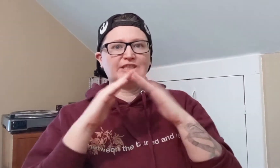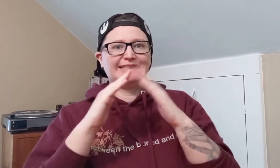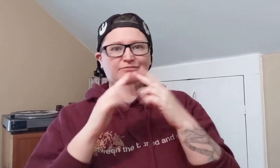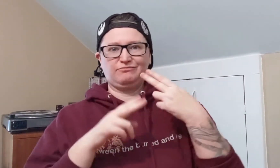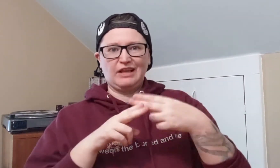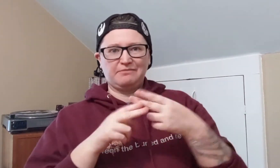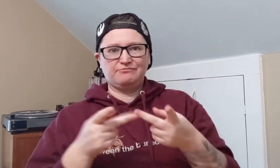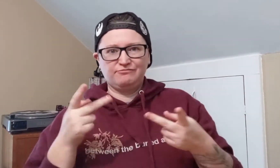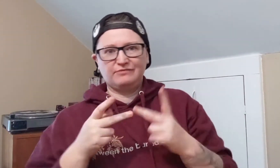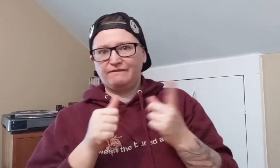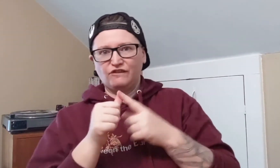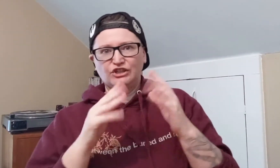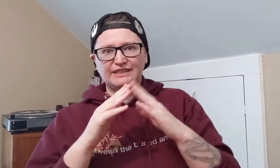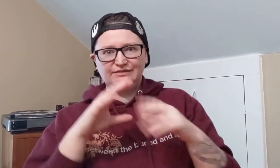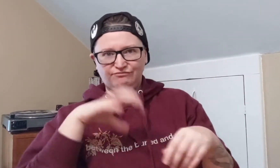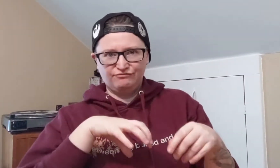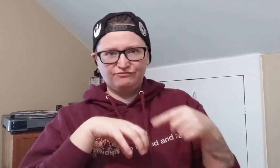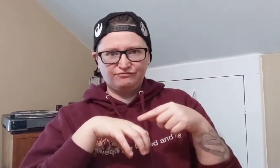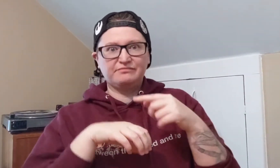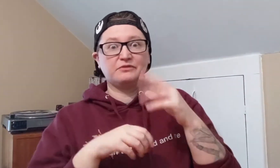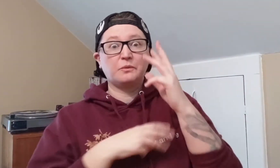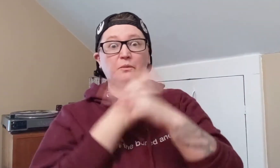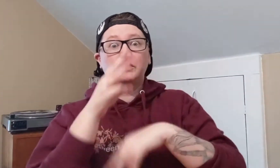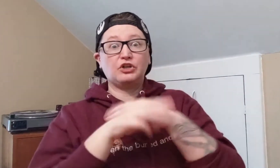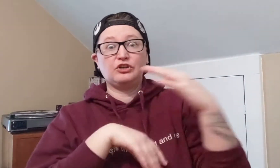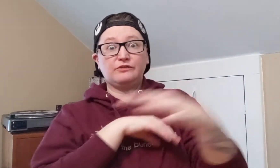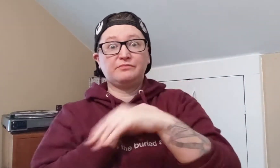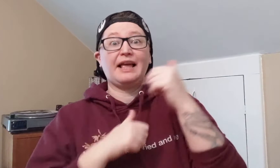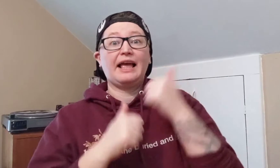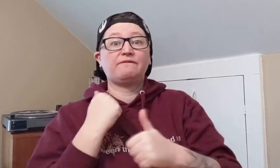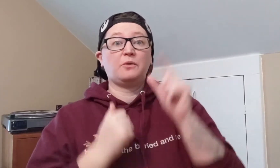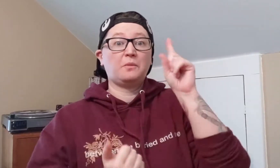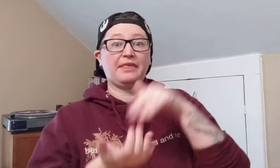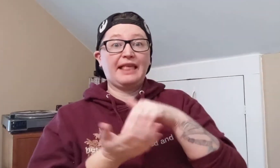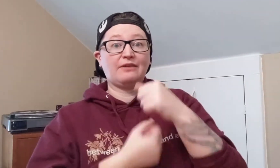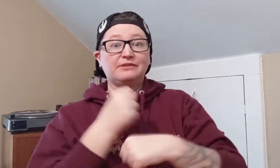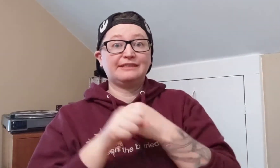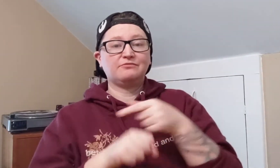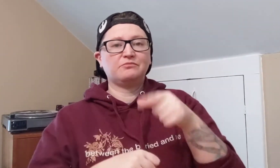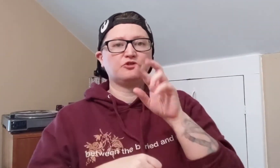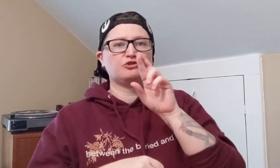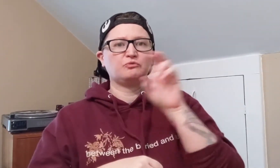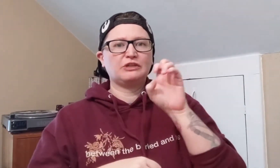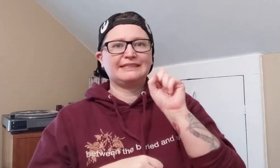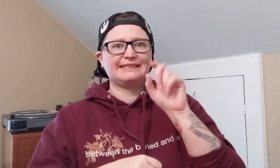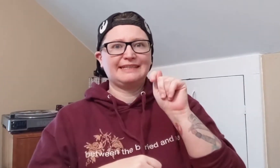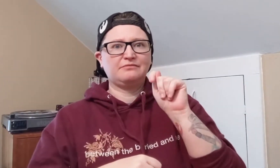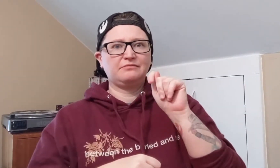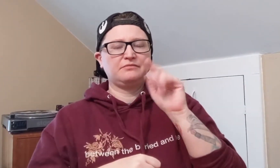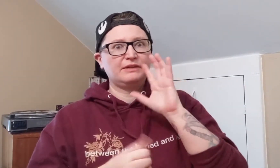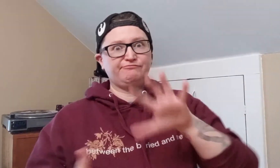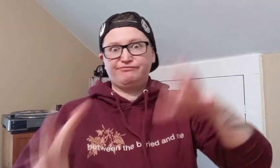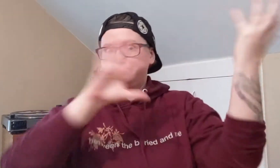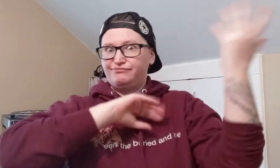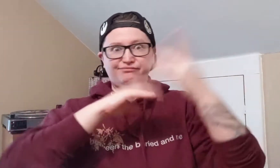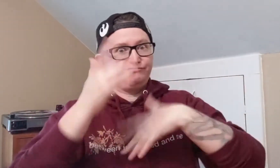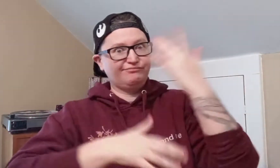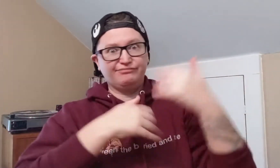it comes from something called the First City and in that world every 1 000 years it resets so